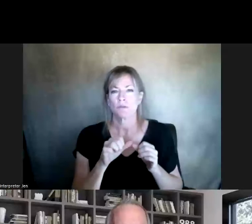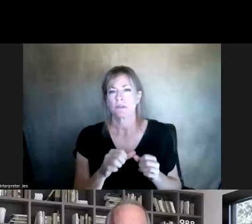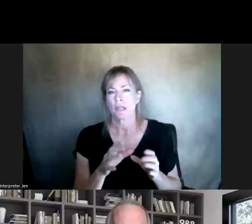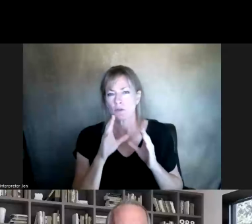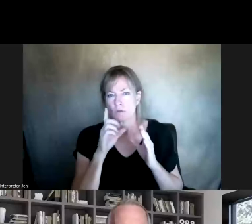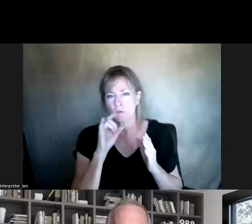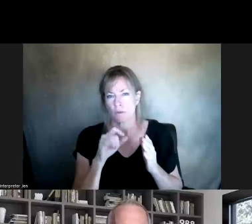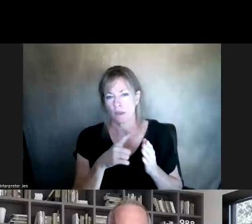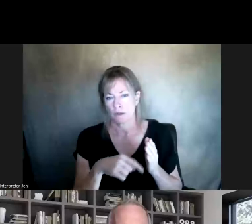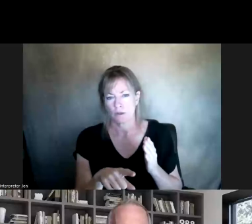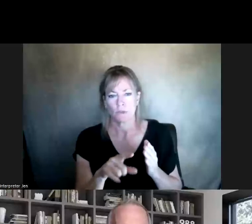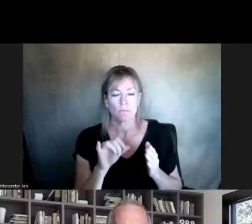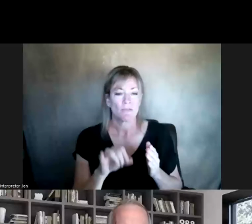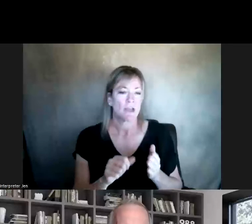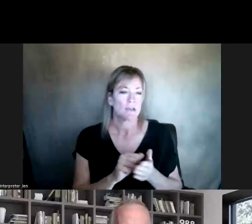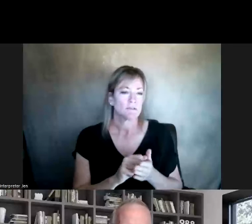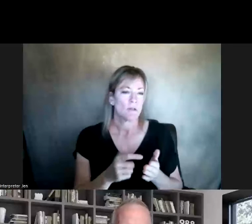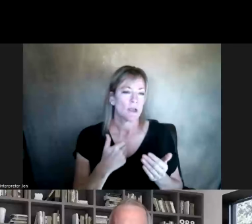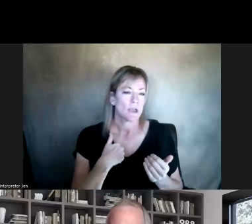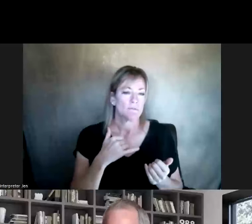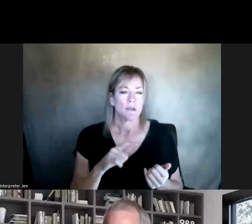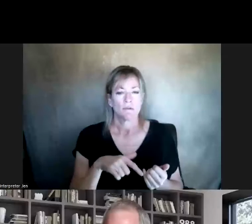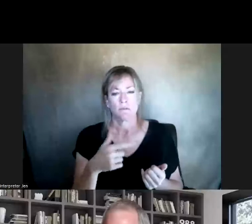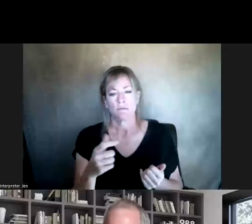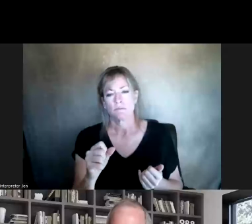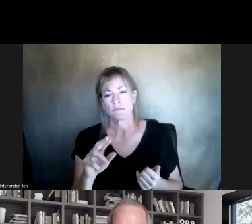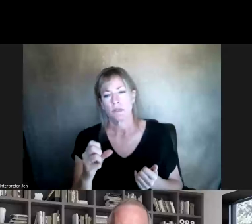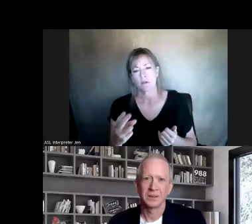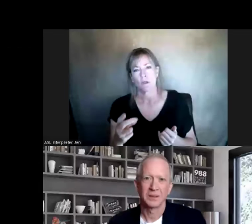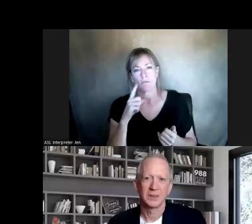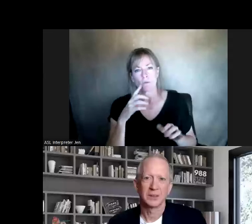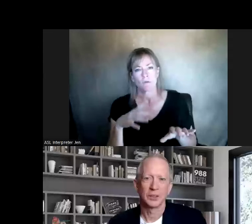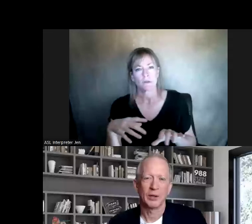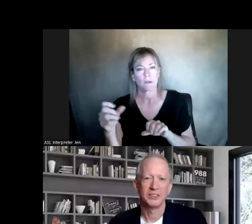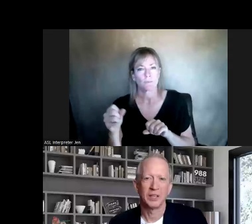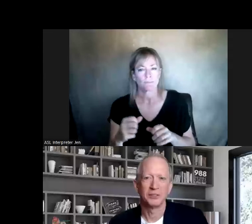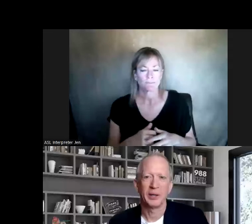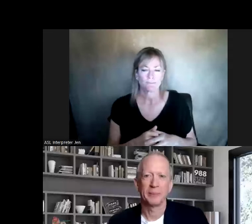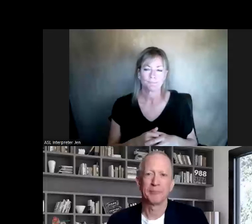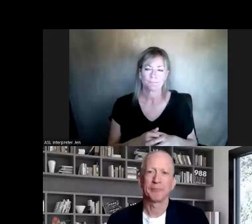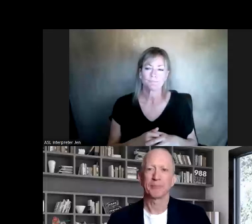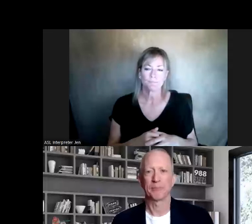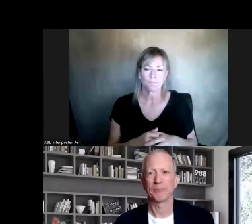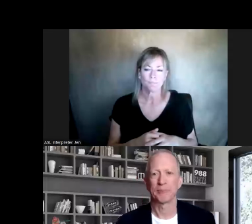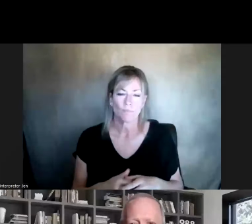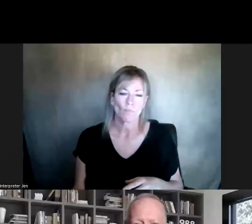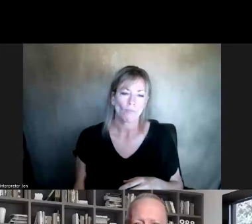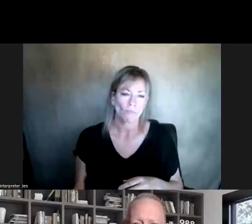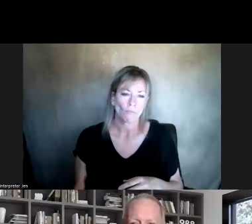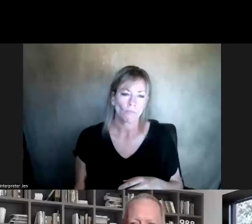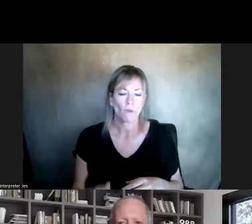WHAT WE HAVE THIS WEEK. I WILL TURN IT OVER TO SARA TO TAKE